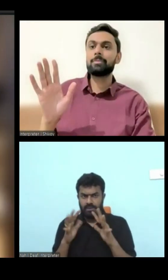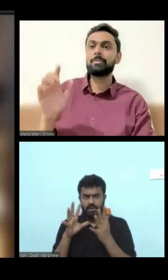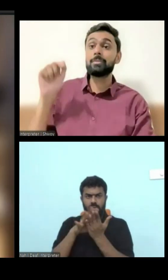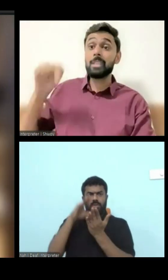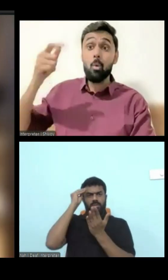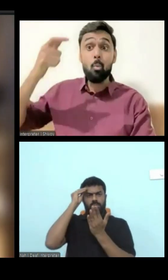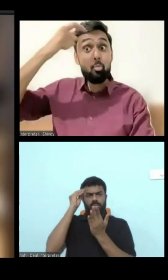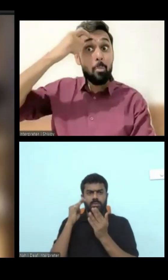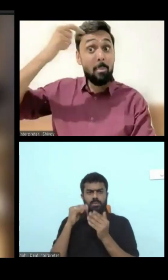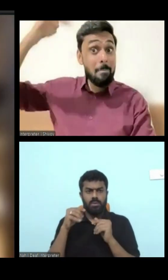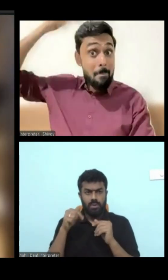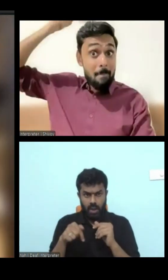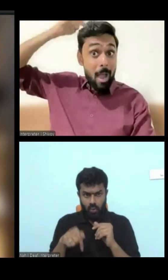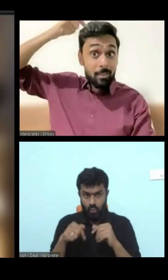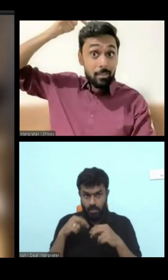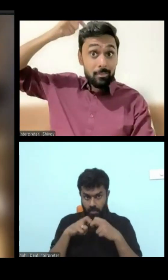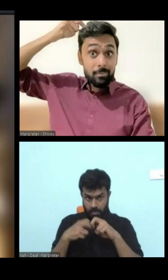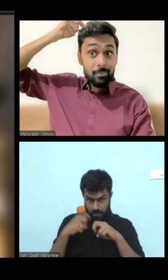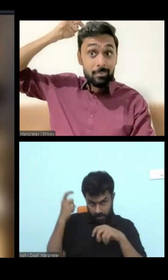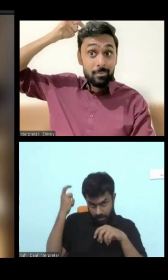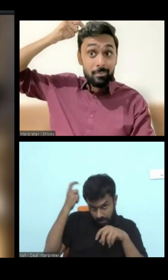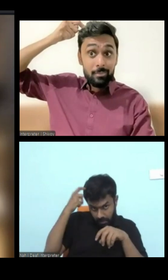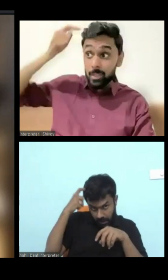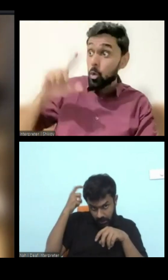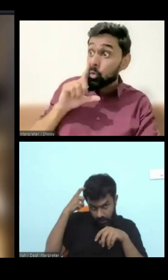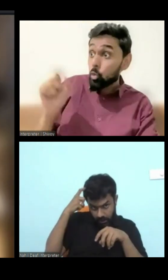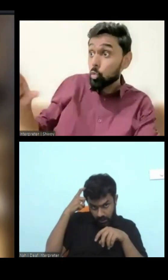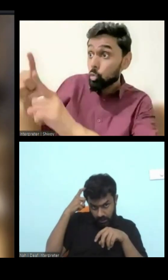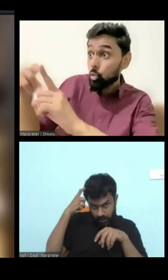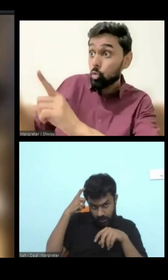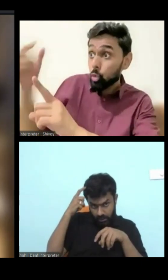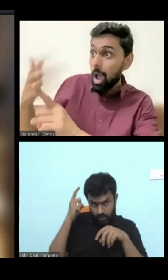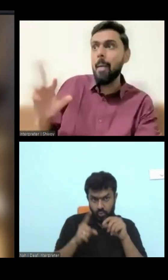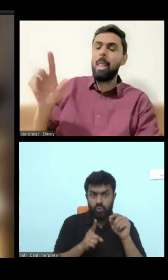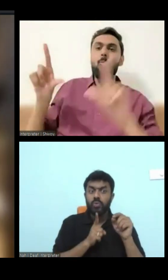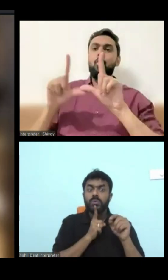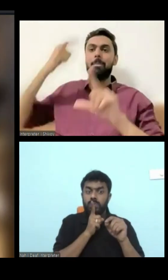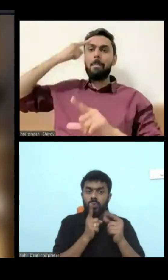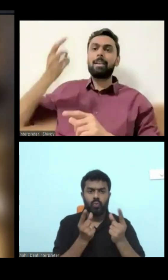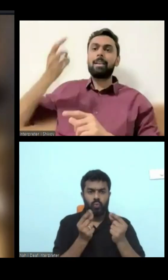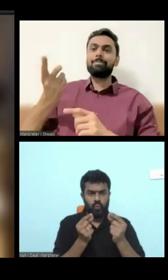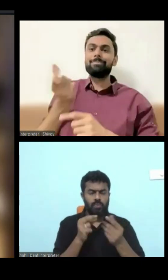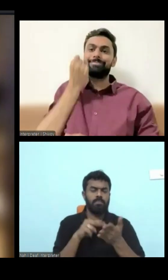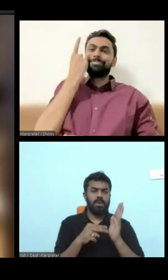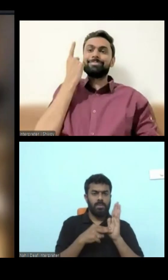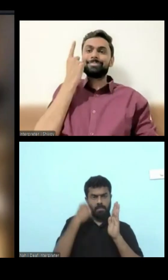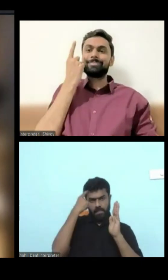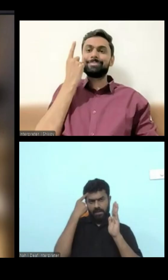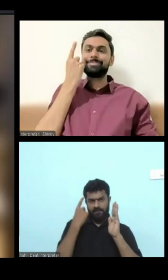So, unless we know whether the student is actually doing things, we don't know whether they get. Now, education again, we have focused on functional education.